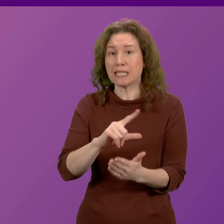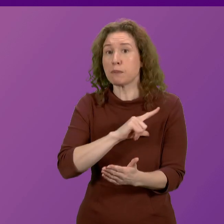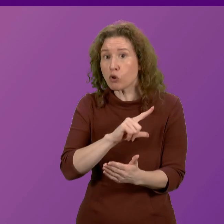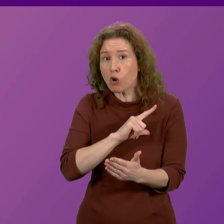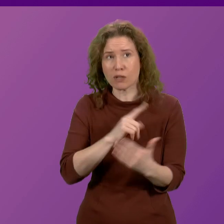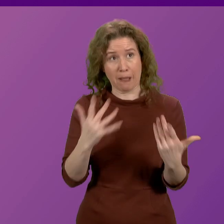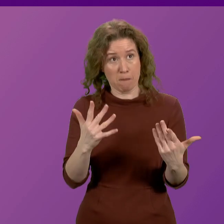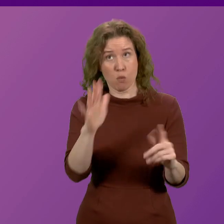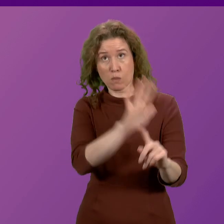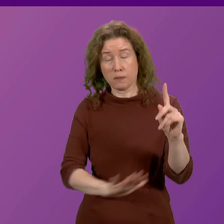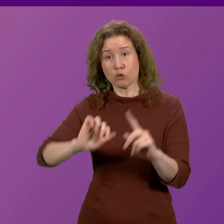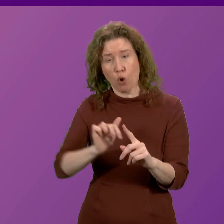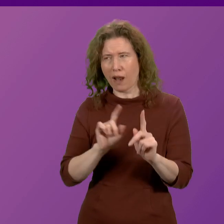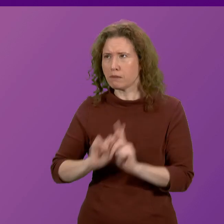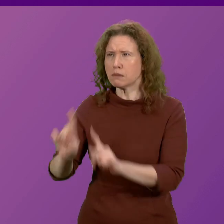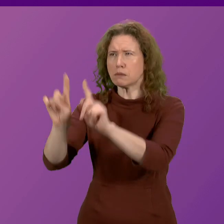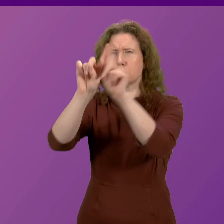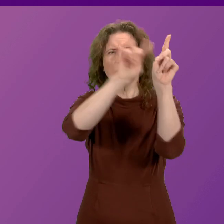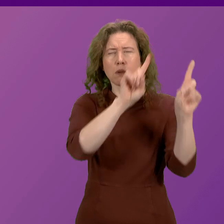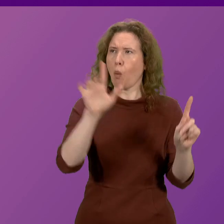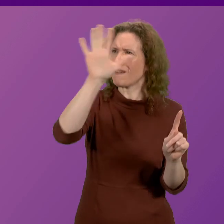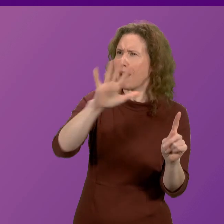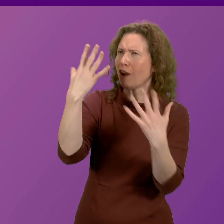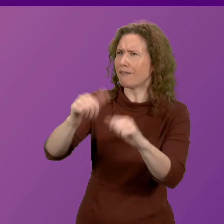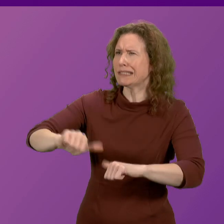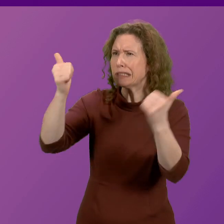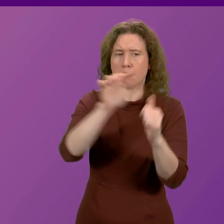of social care services in different parts of the country. In some parts of the country,